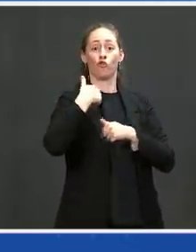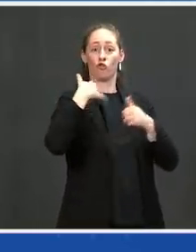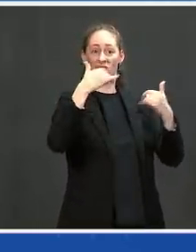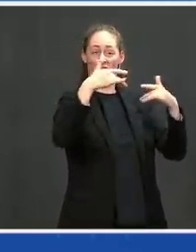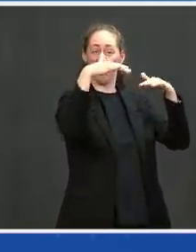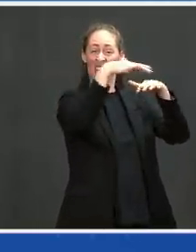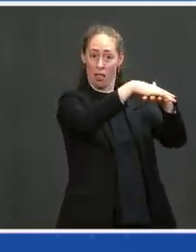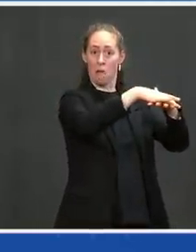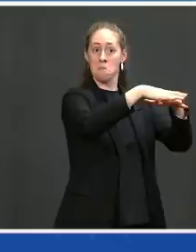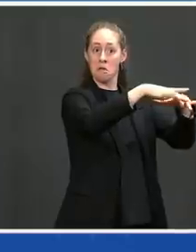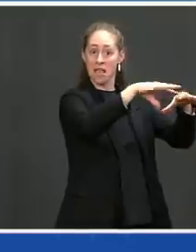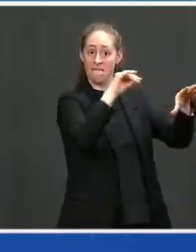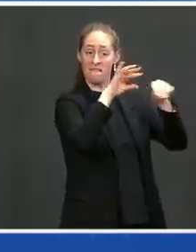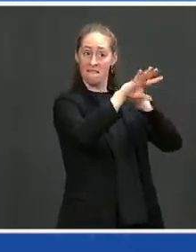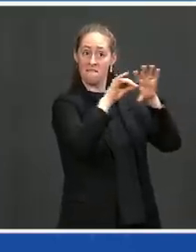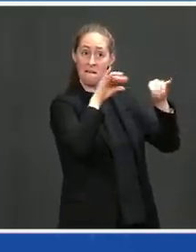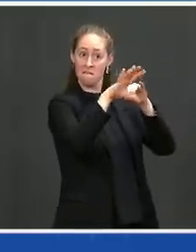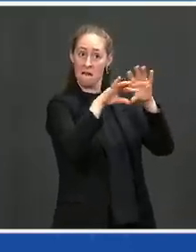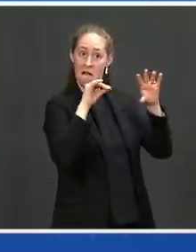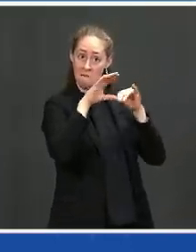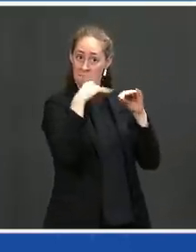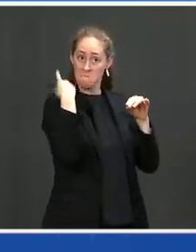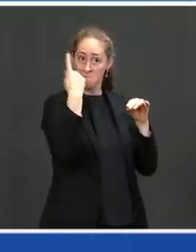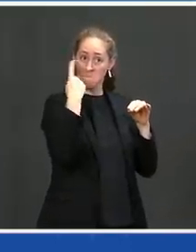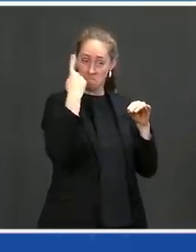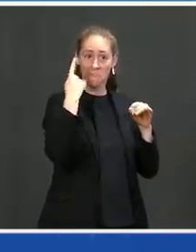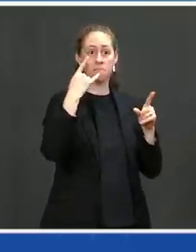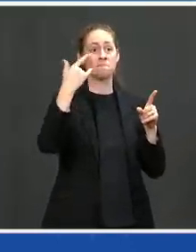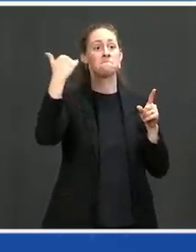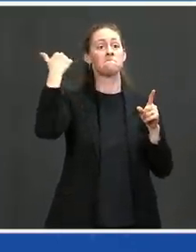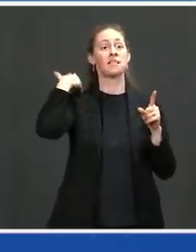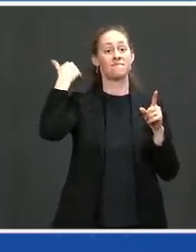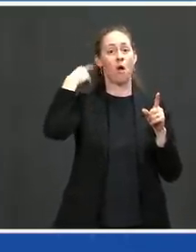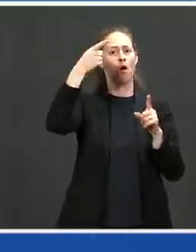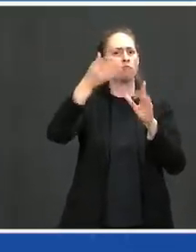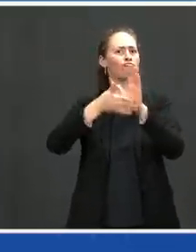you wrote that it is past time to end these forever wars.